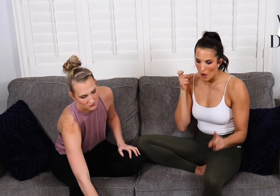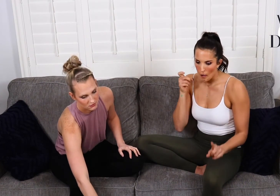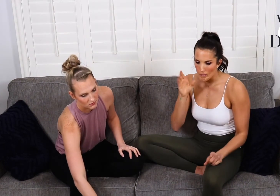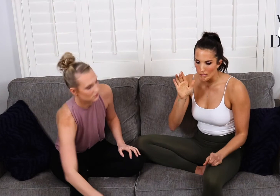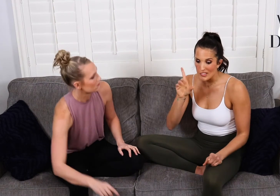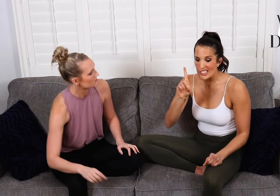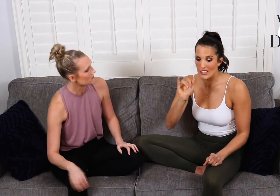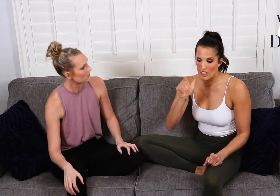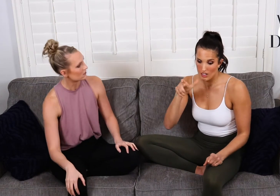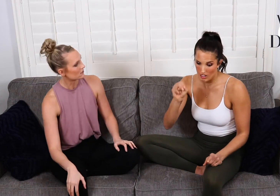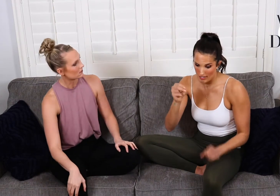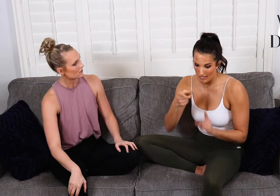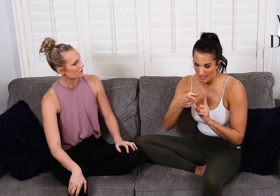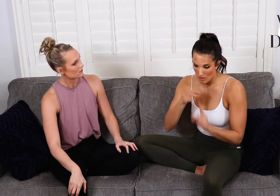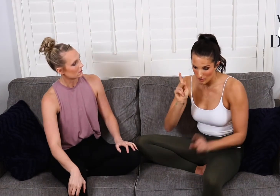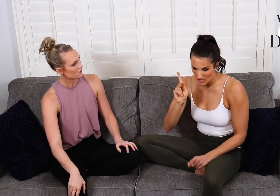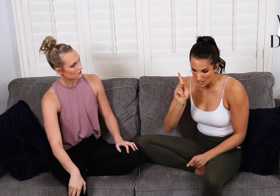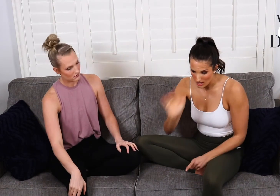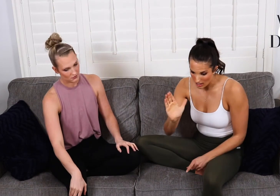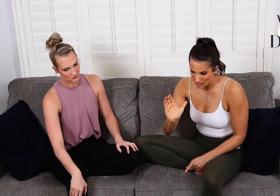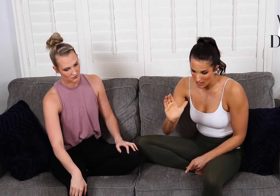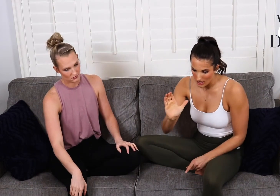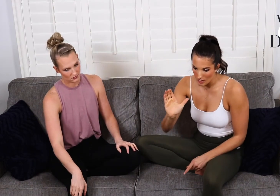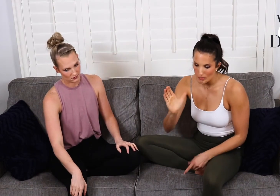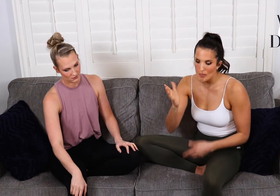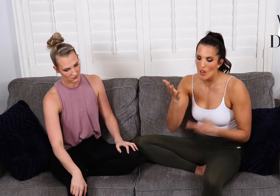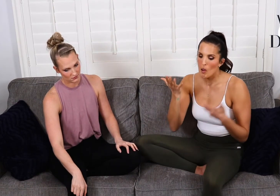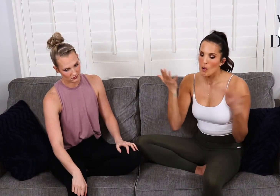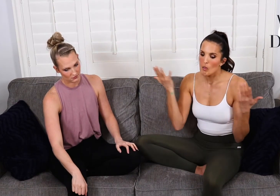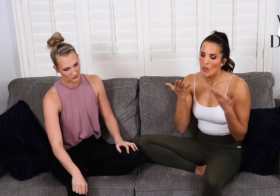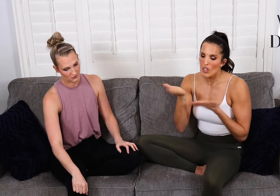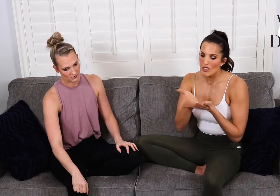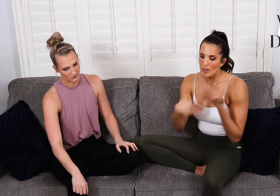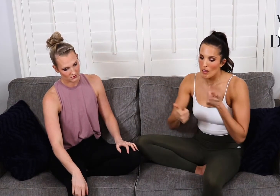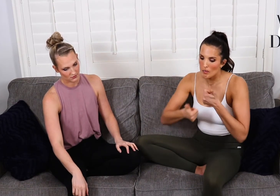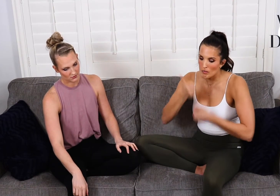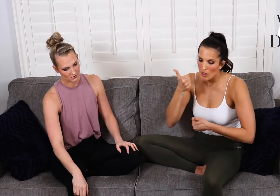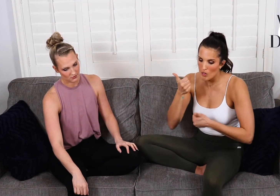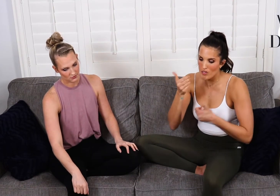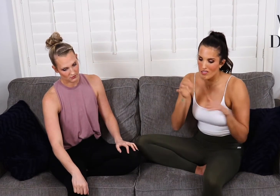is from Dylan, from Kansas City. “What are the